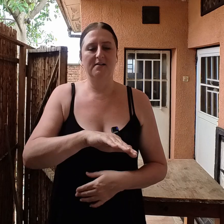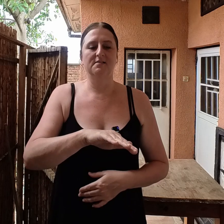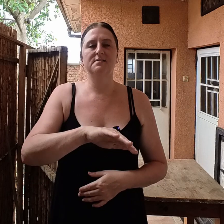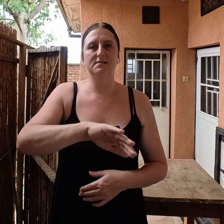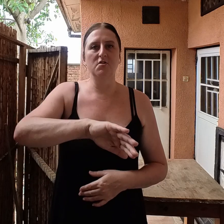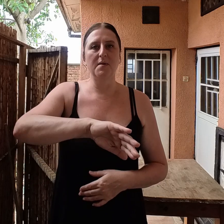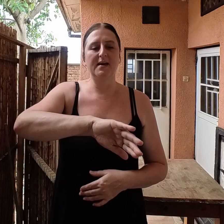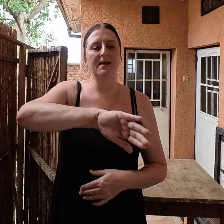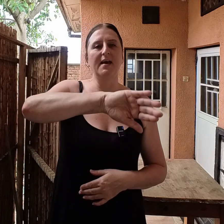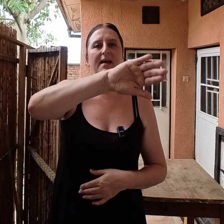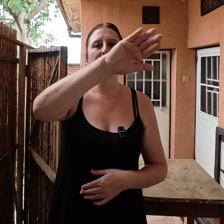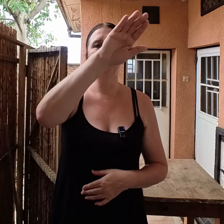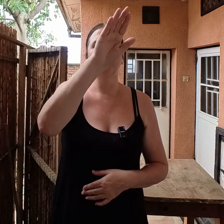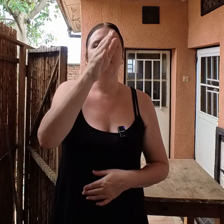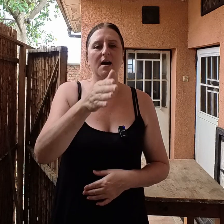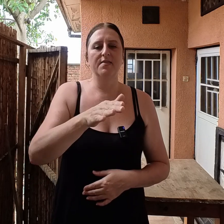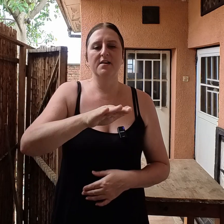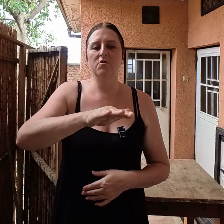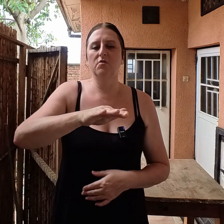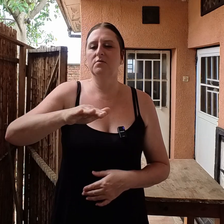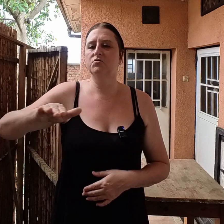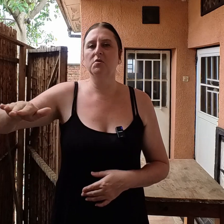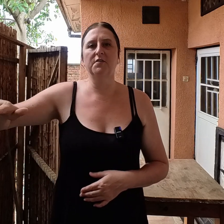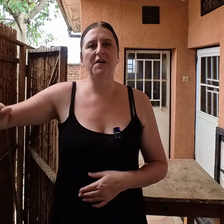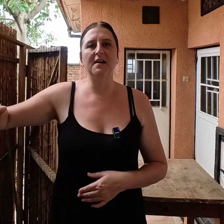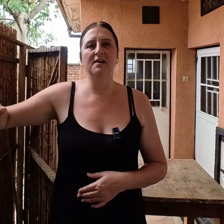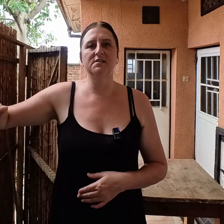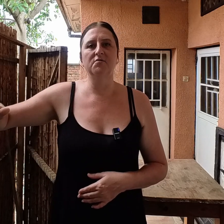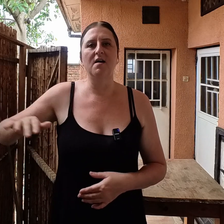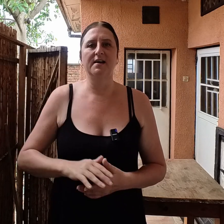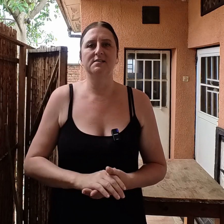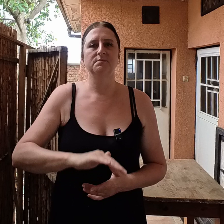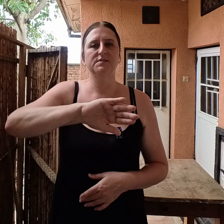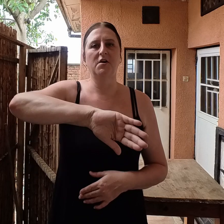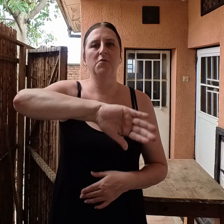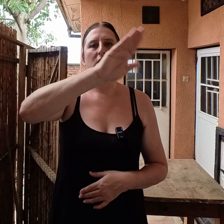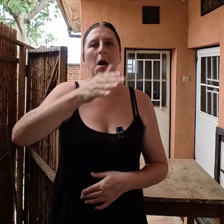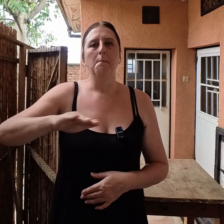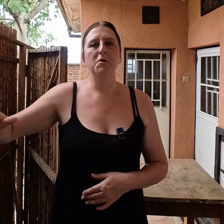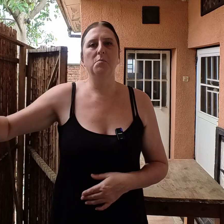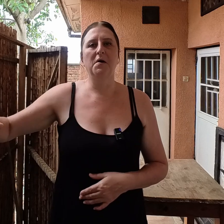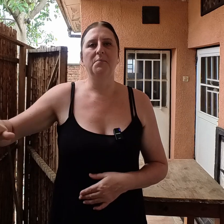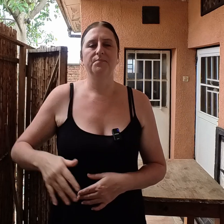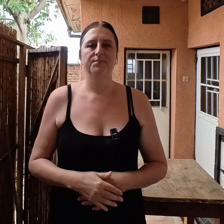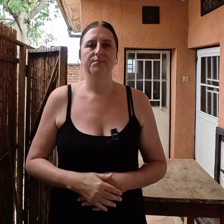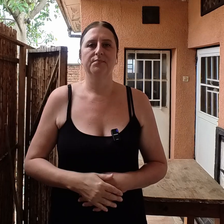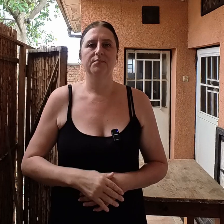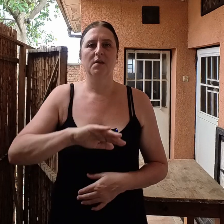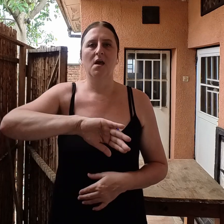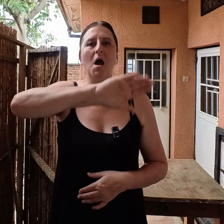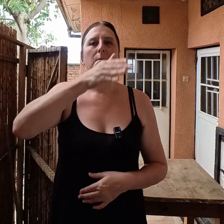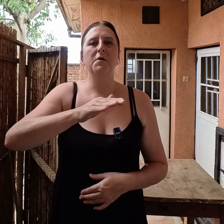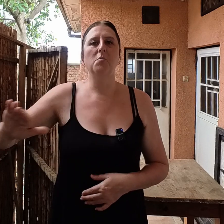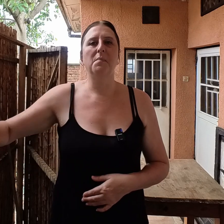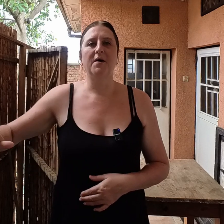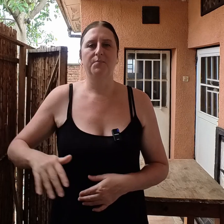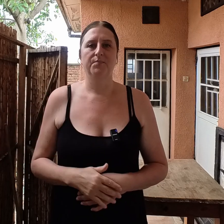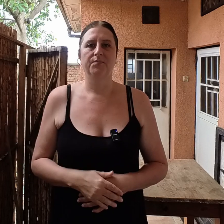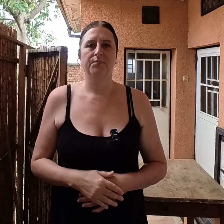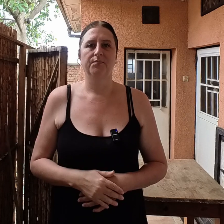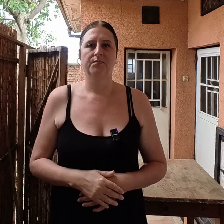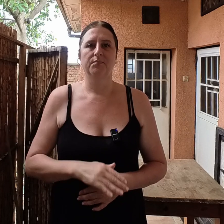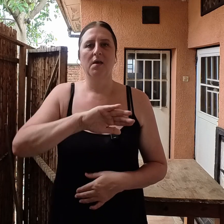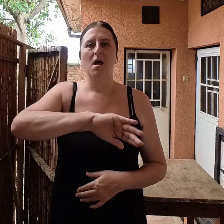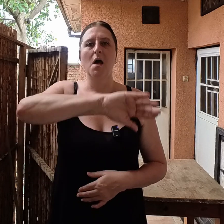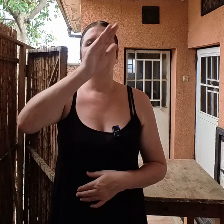hills. So, you're making a hill and then you're drawing a flat line to the right. So, Byumba. Byumba.